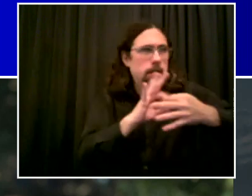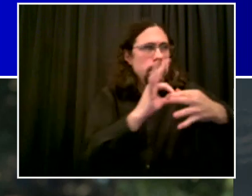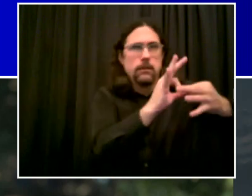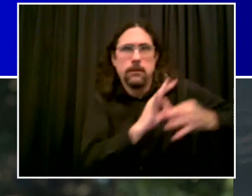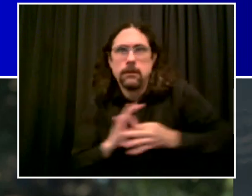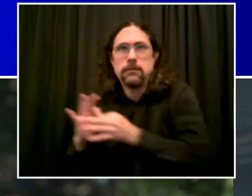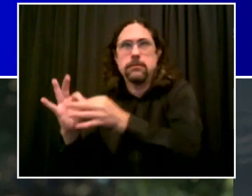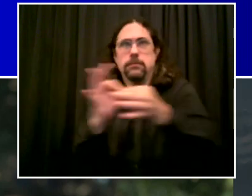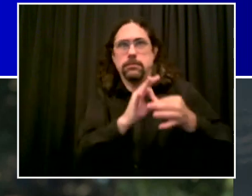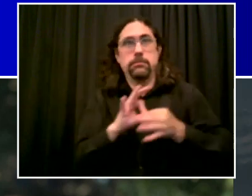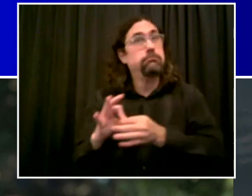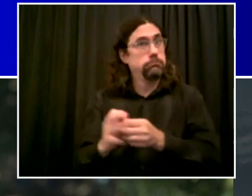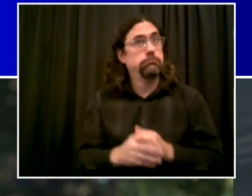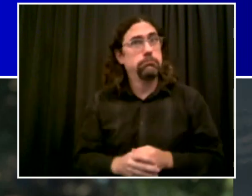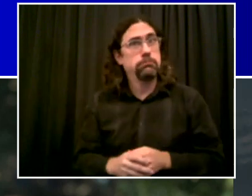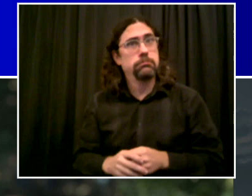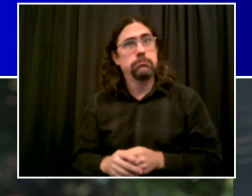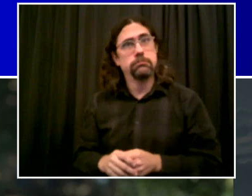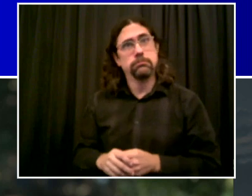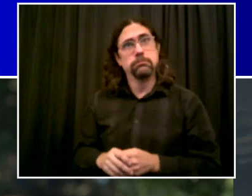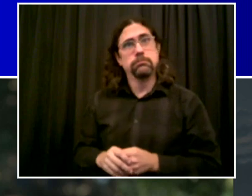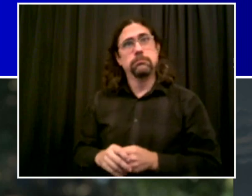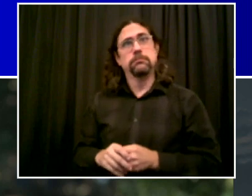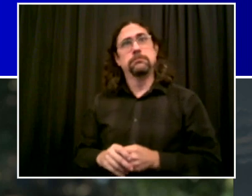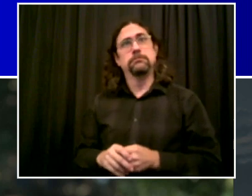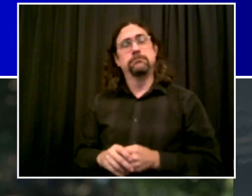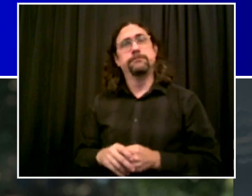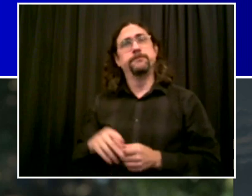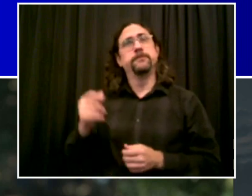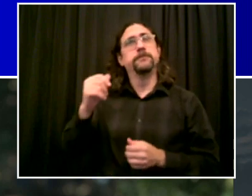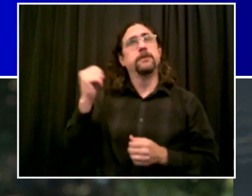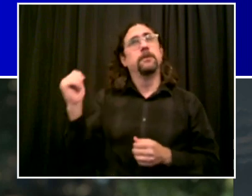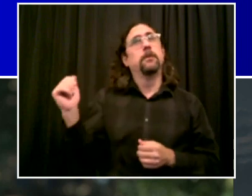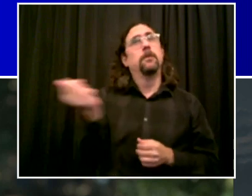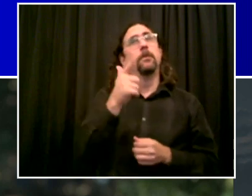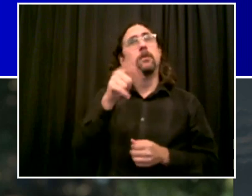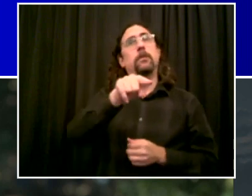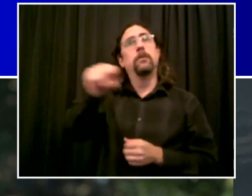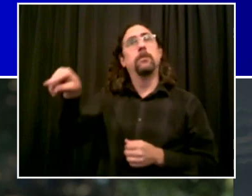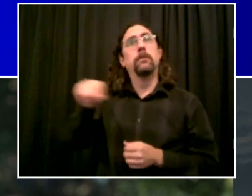OTHER EPOPLE. AN AMAZING SUCCESS OF 92%